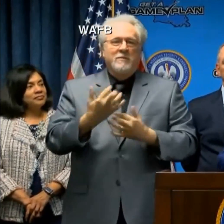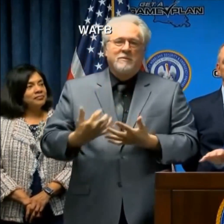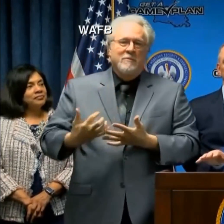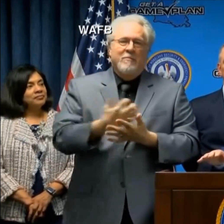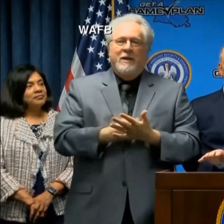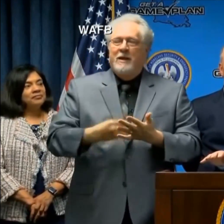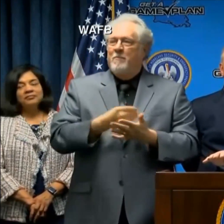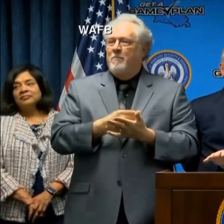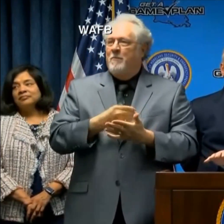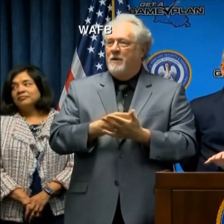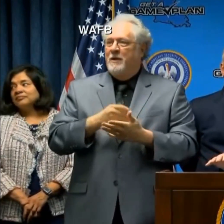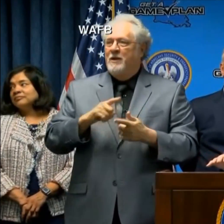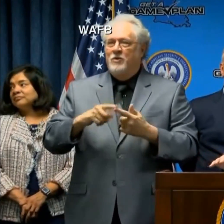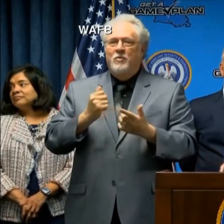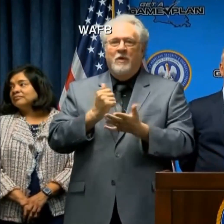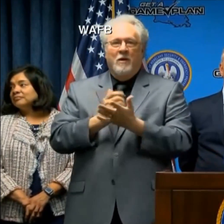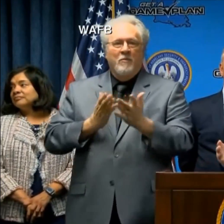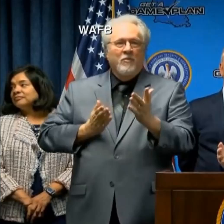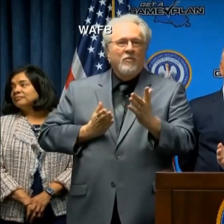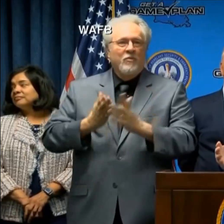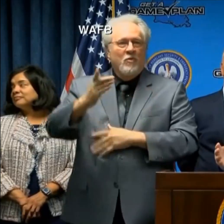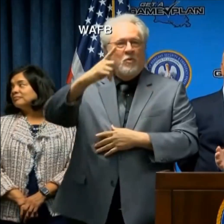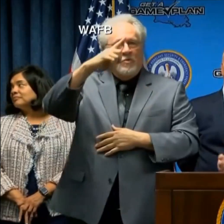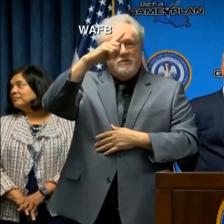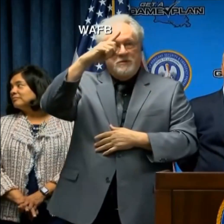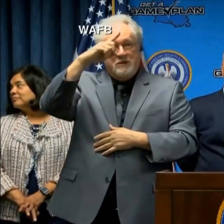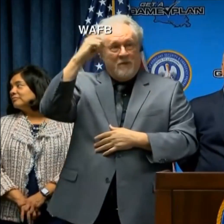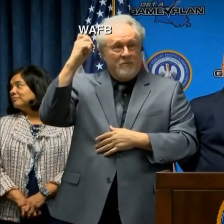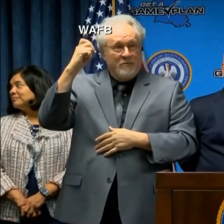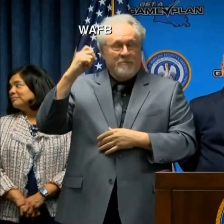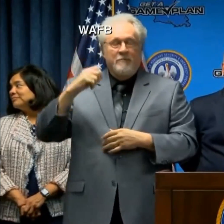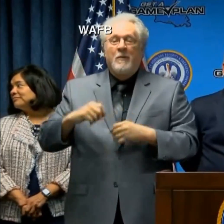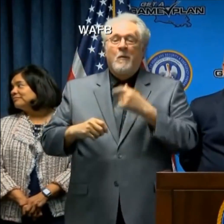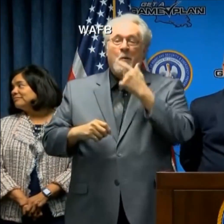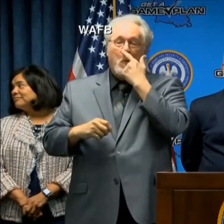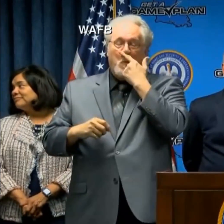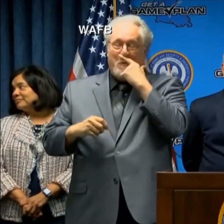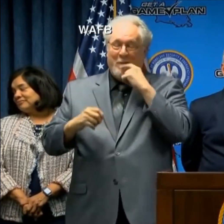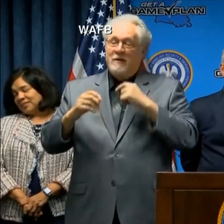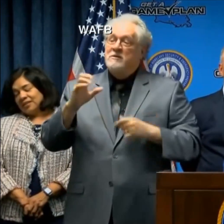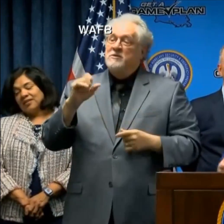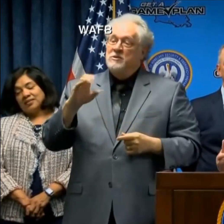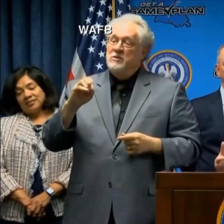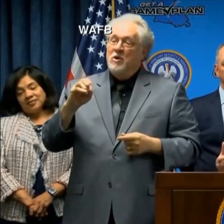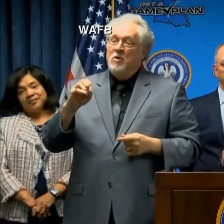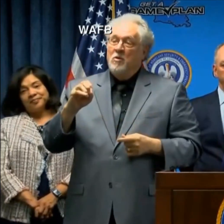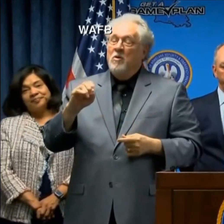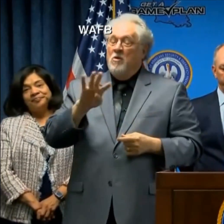help them through the summer when when some don't survive and so over 400 fairs